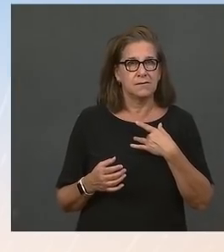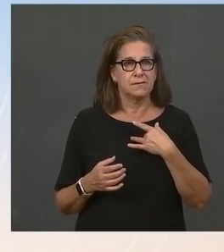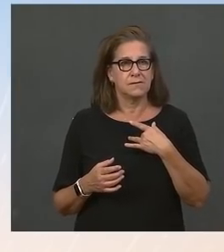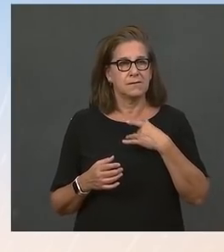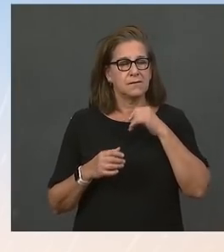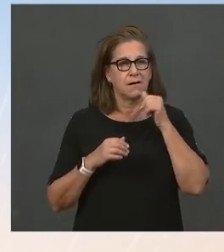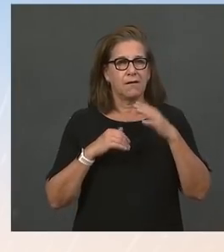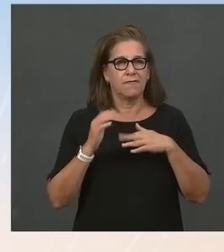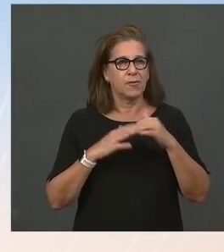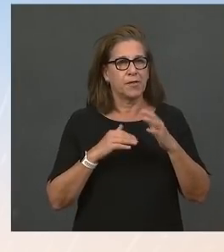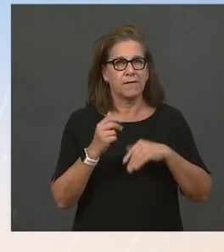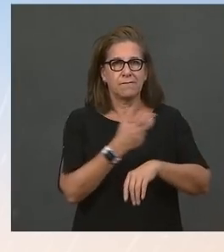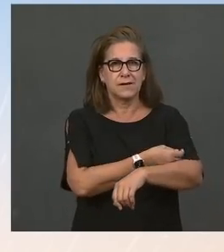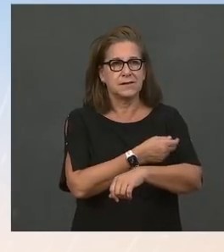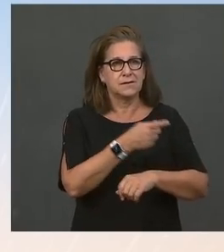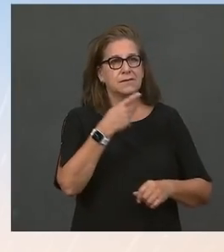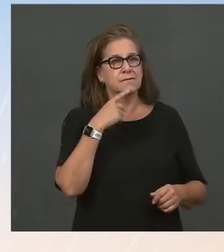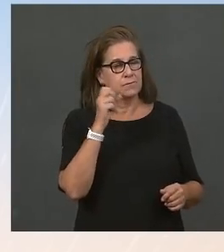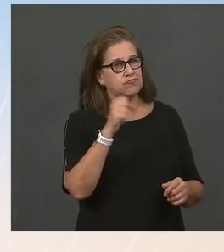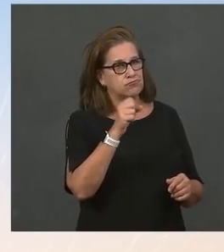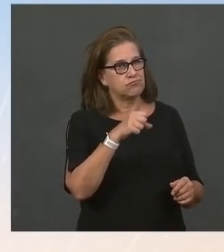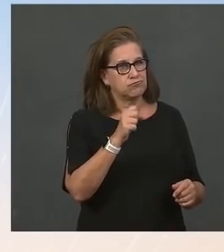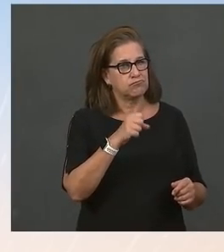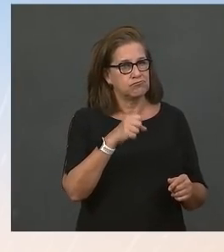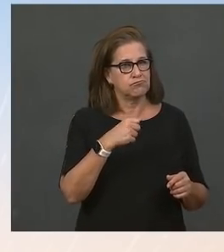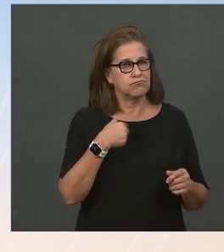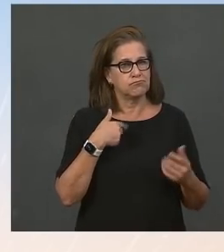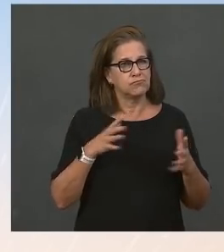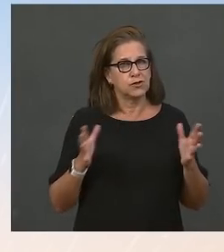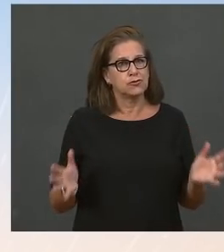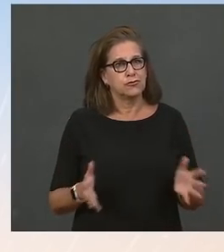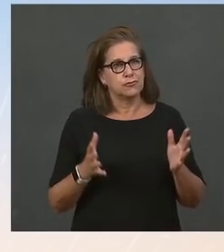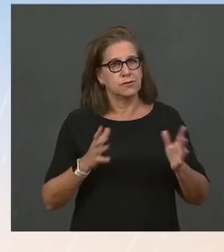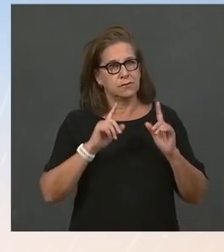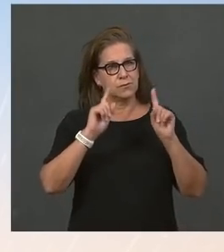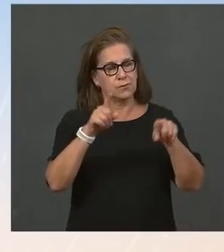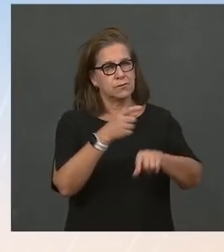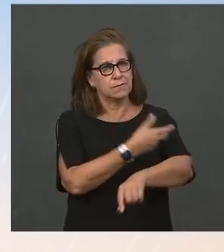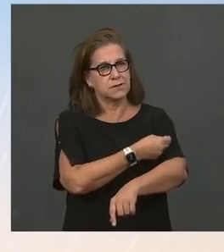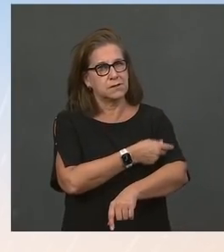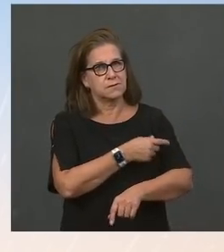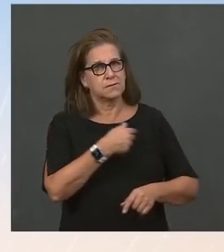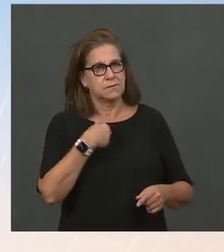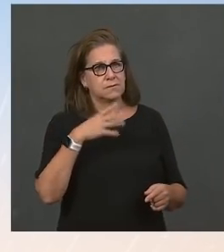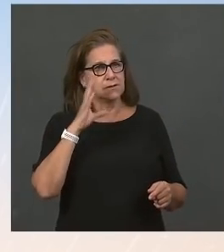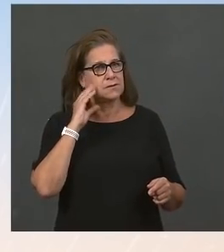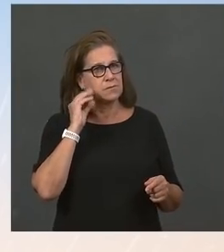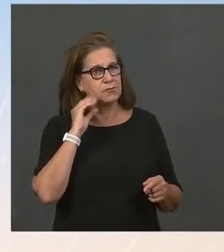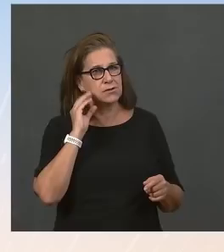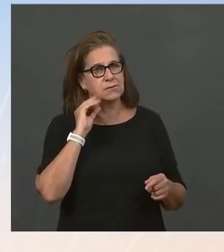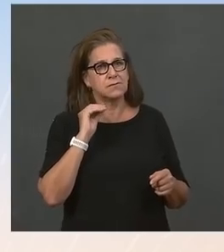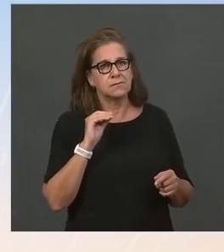I would note that we have experienced this before, because if you look back to December, only about 30 percent, or just over that,